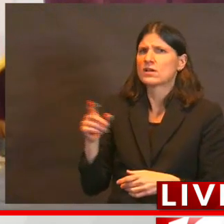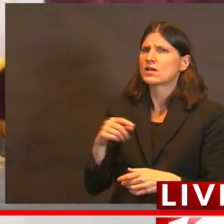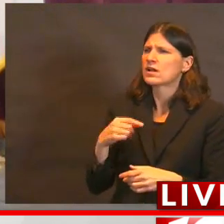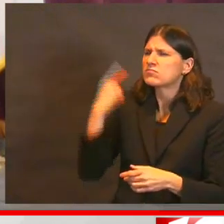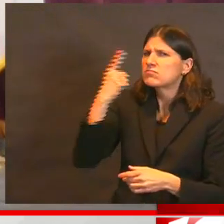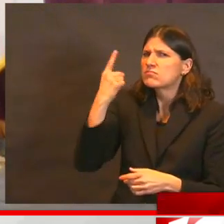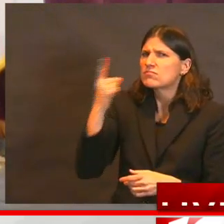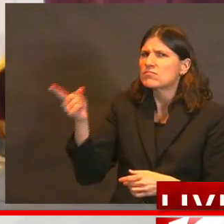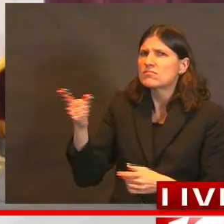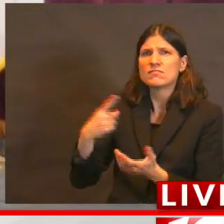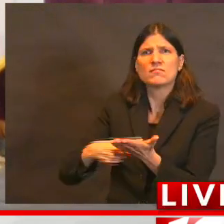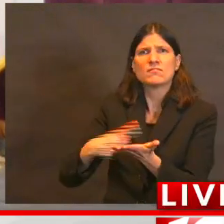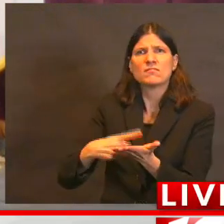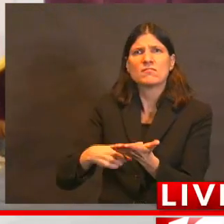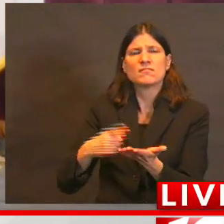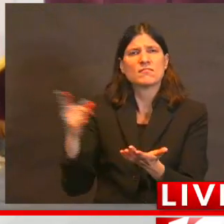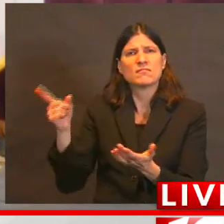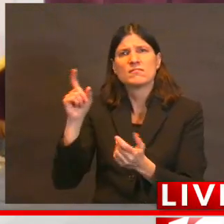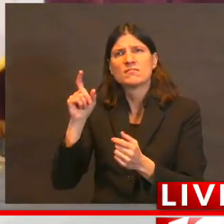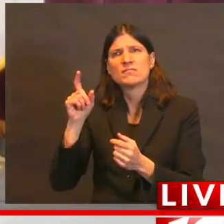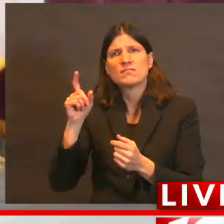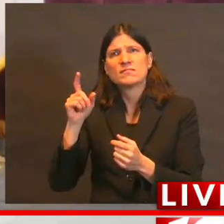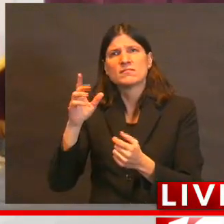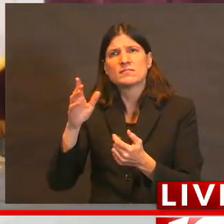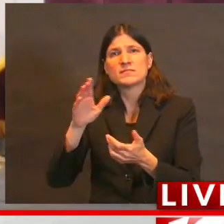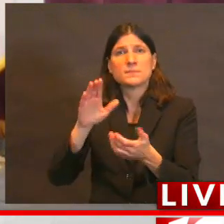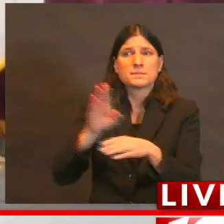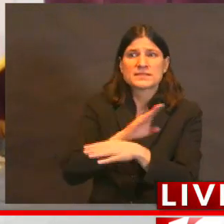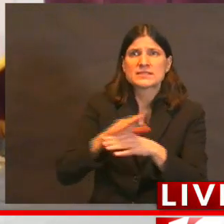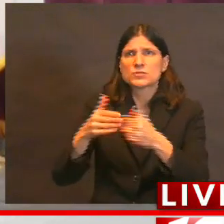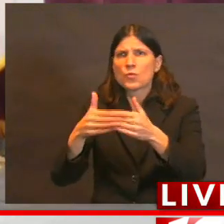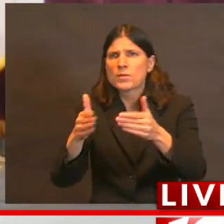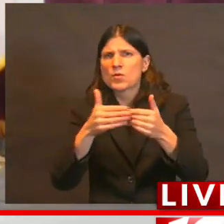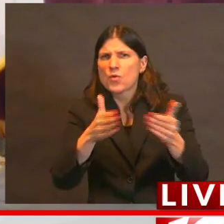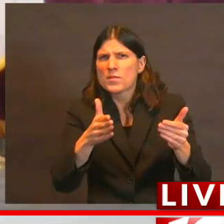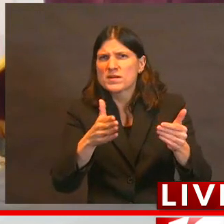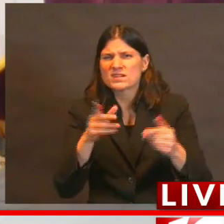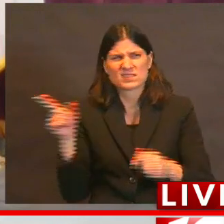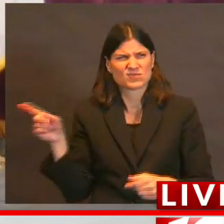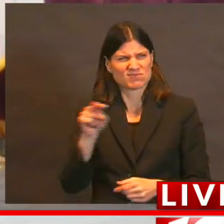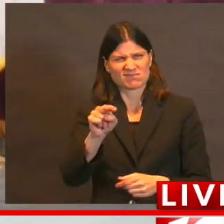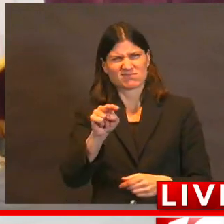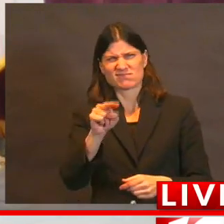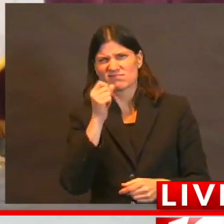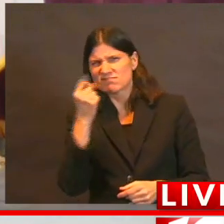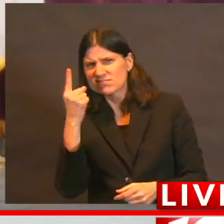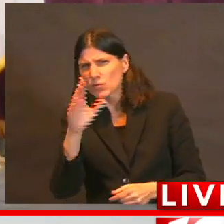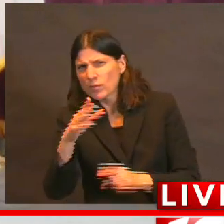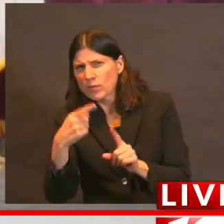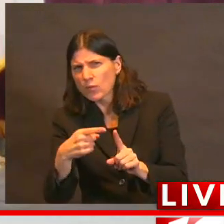ALONG WITH OTHERS. TALKED SENIOR ADMINISTRATION OFFICIAL HERE I GUESS YOU'RE GOING TO HAVE RIGHT TO THE QUESTIONS GOING FORWARD ABOUT BUSINESS